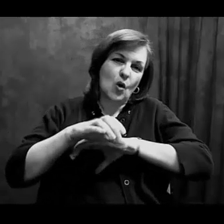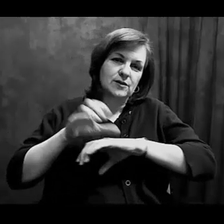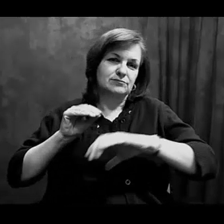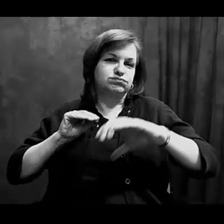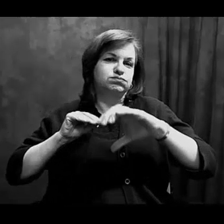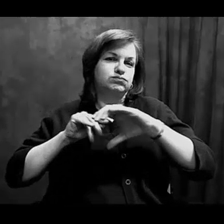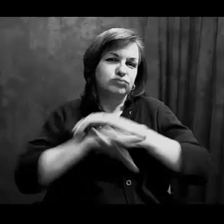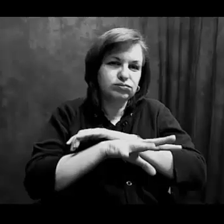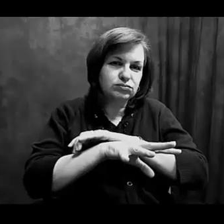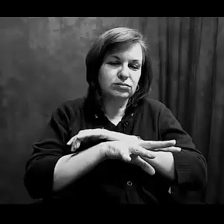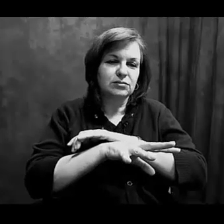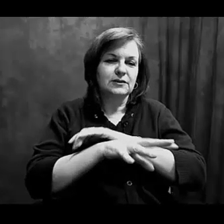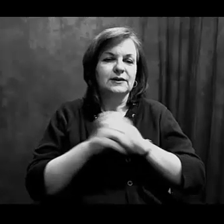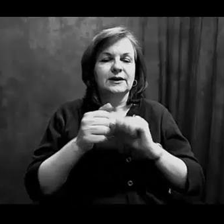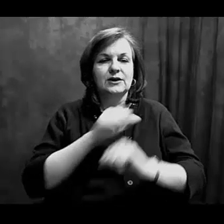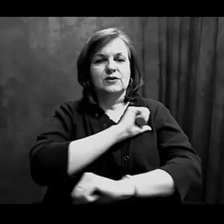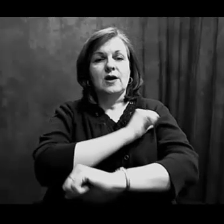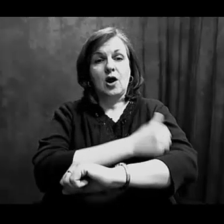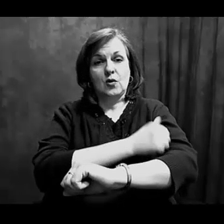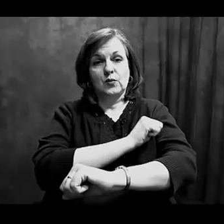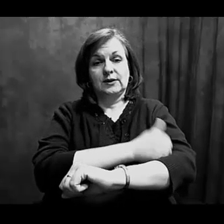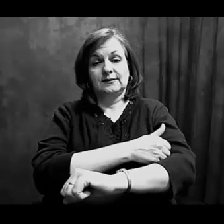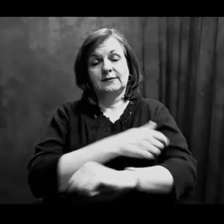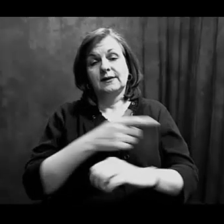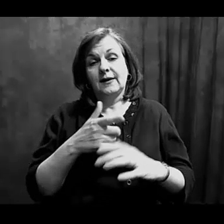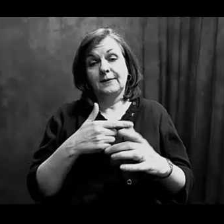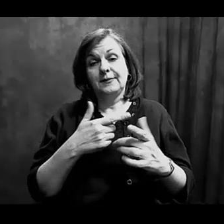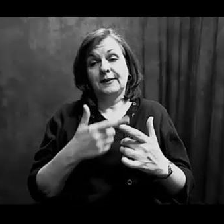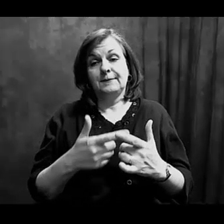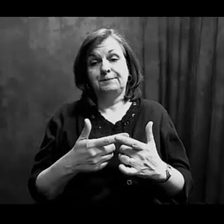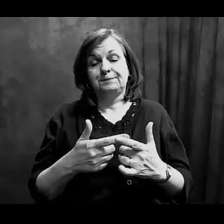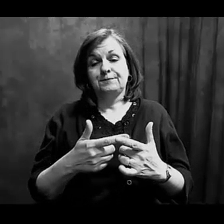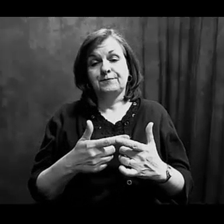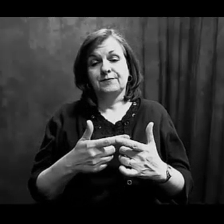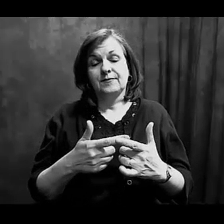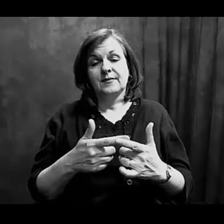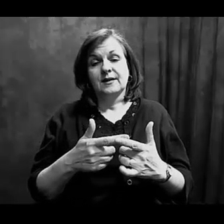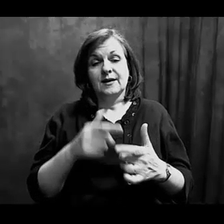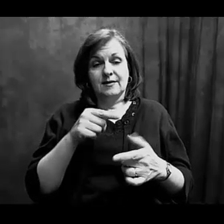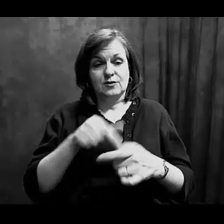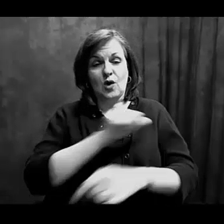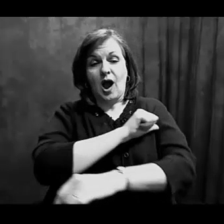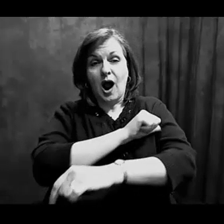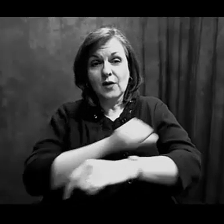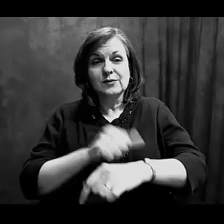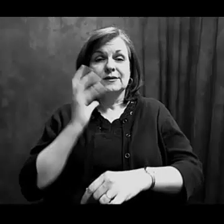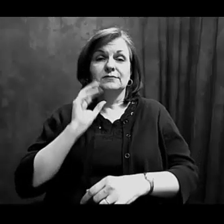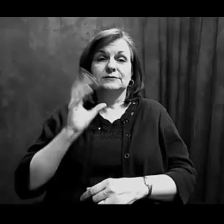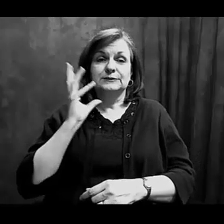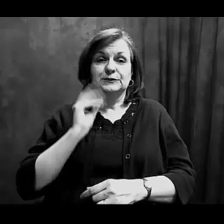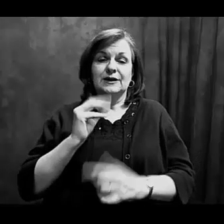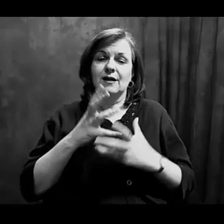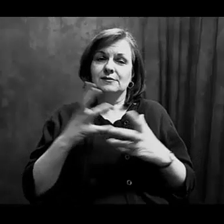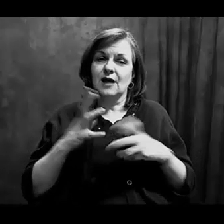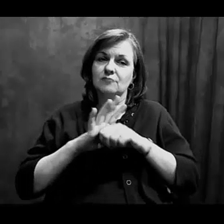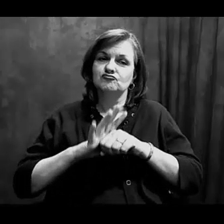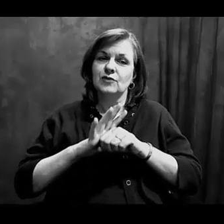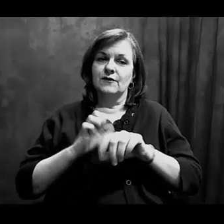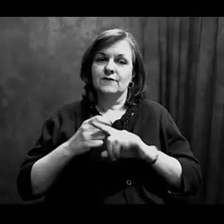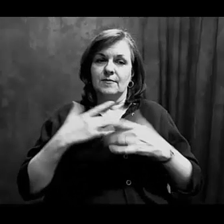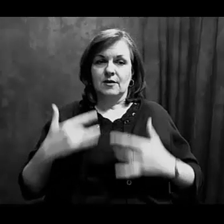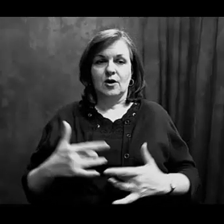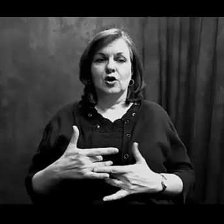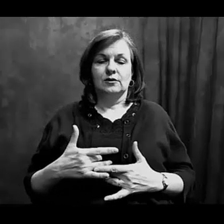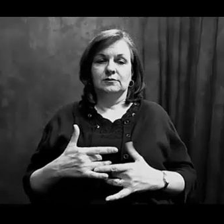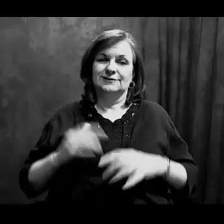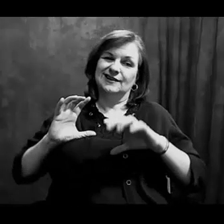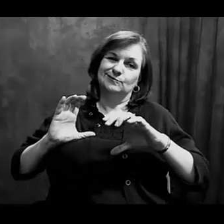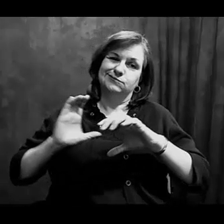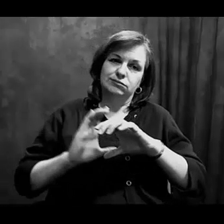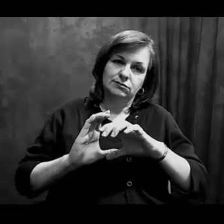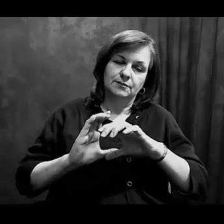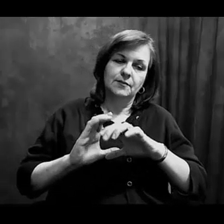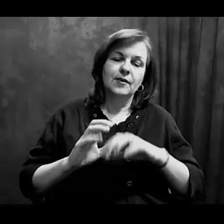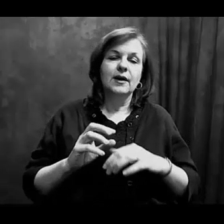and it's forcing it into the arteries and the idea is they are under an extreme amount of pressure from the heart